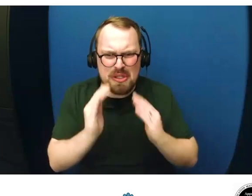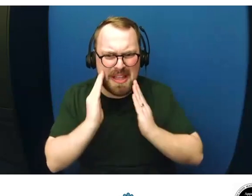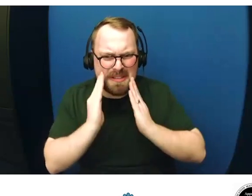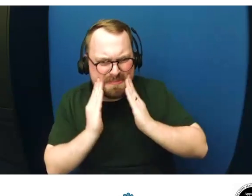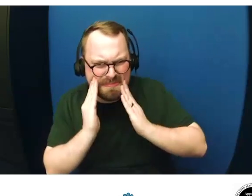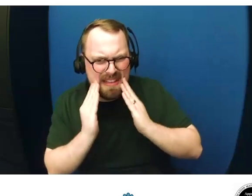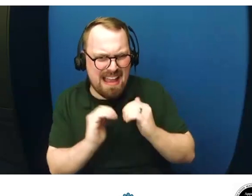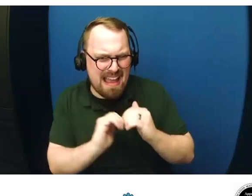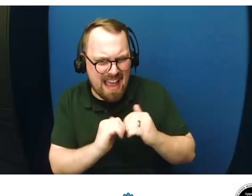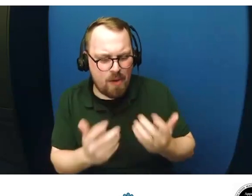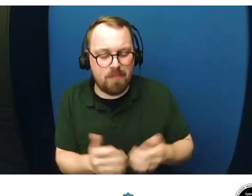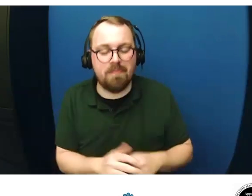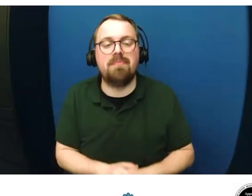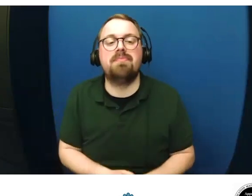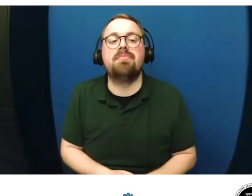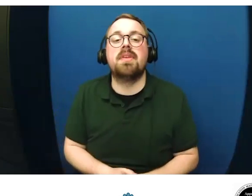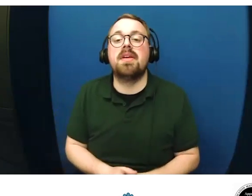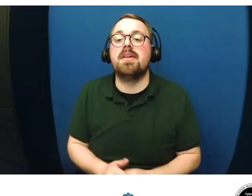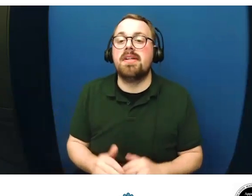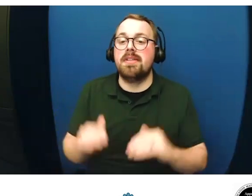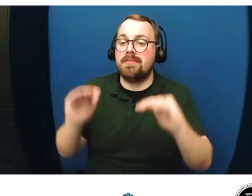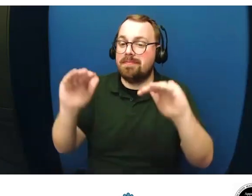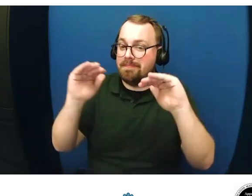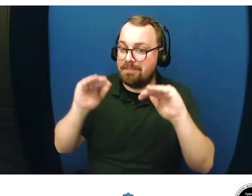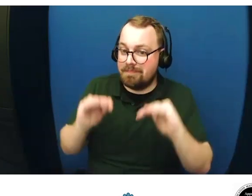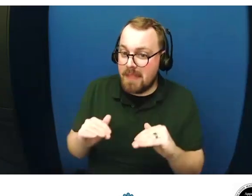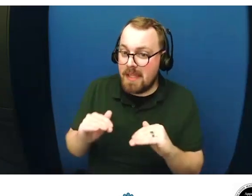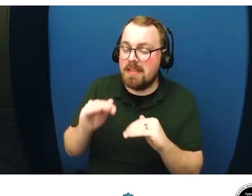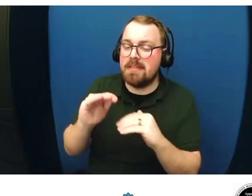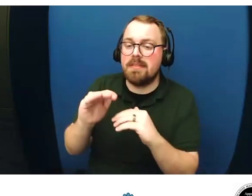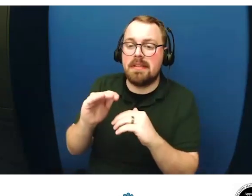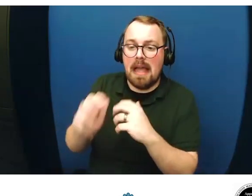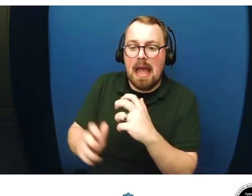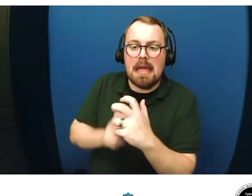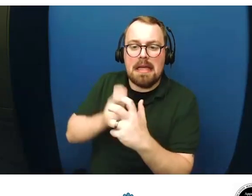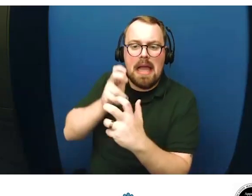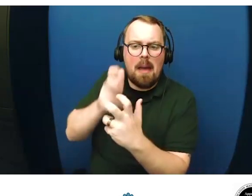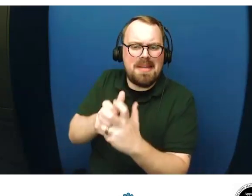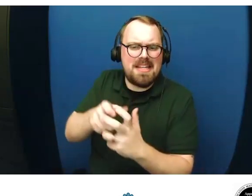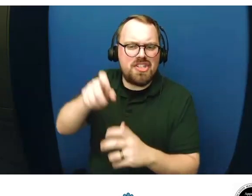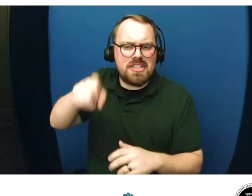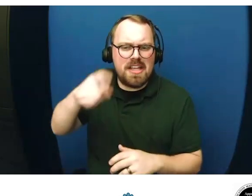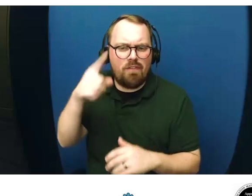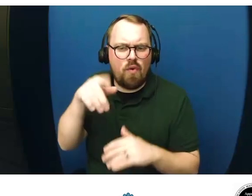What accommodations does the student need to access sign language? You've got a